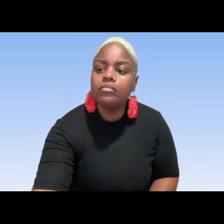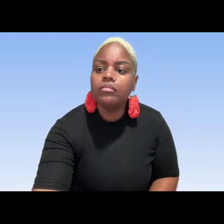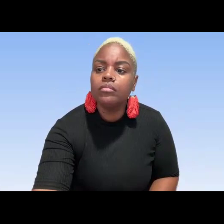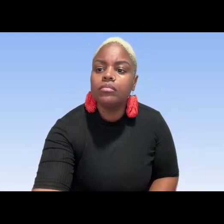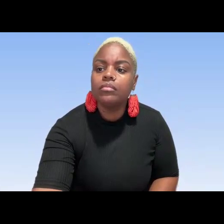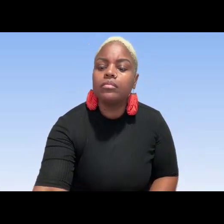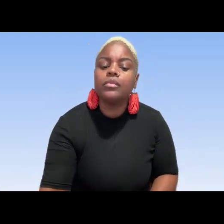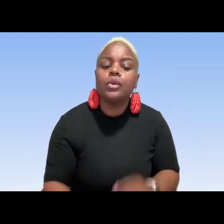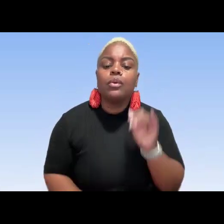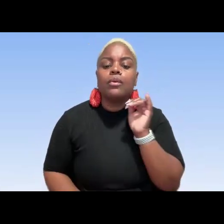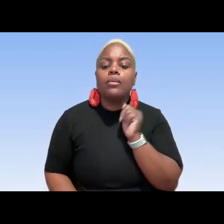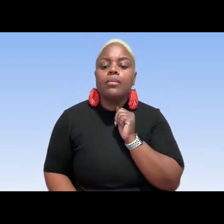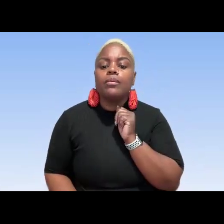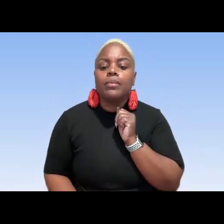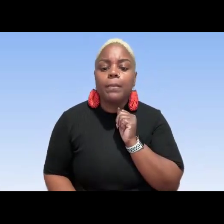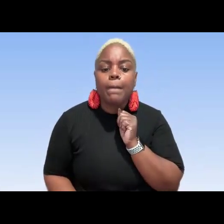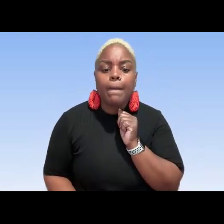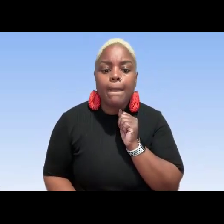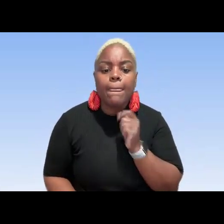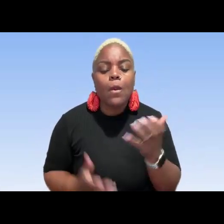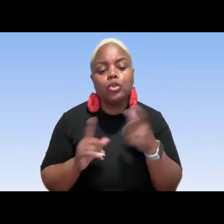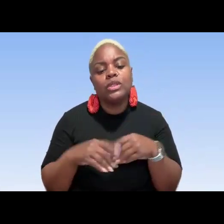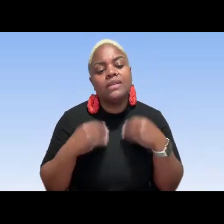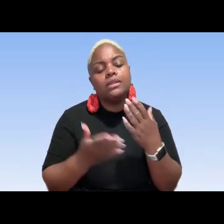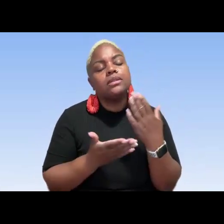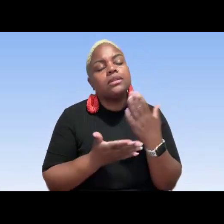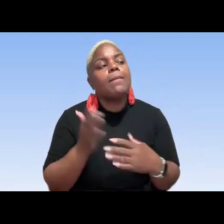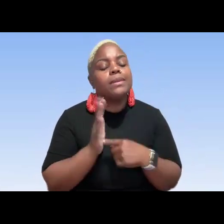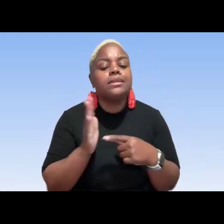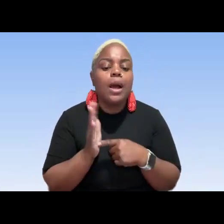I wanted to share a few examples to illustrate this interconnectedness, but for the sake of time,